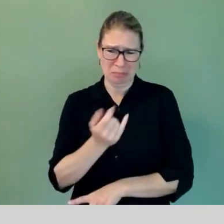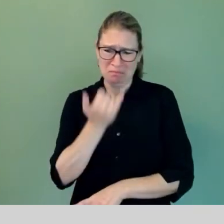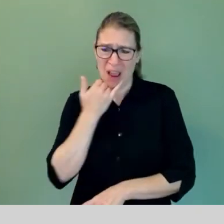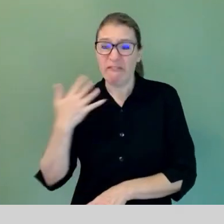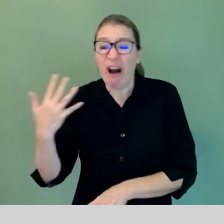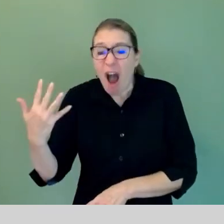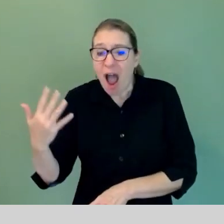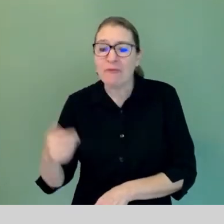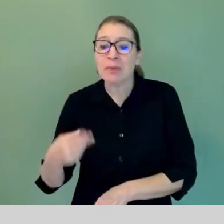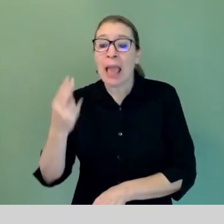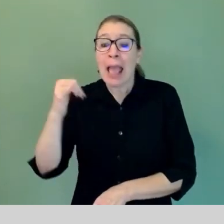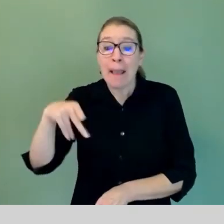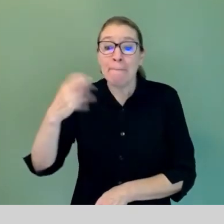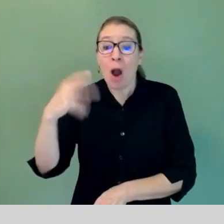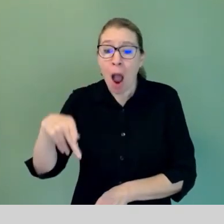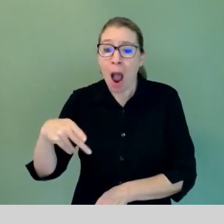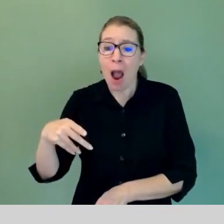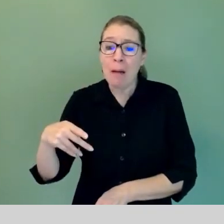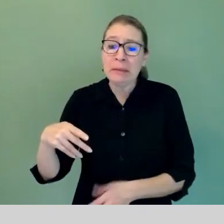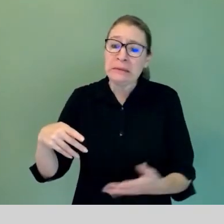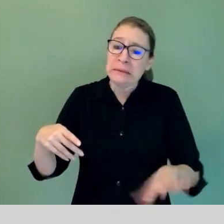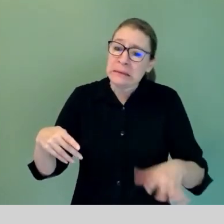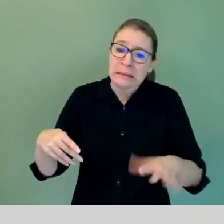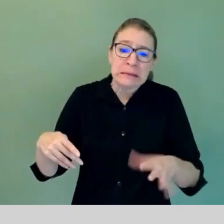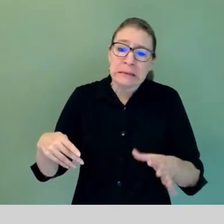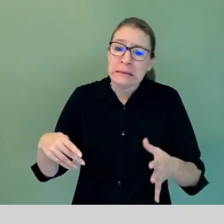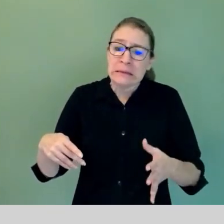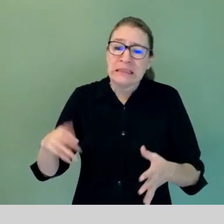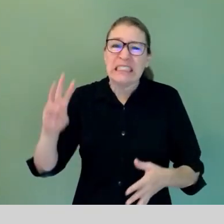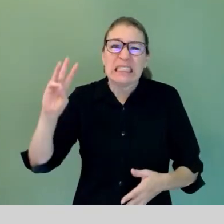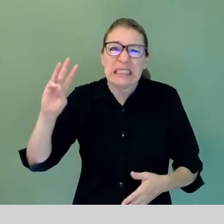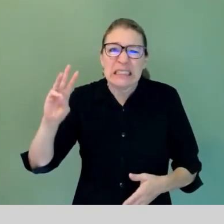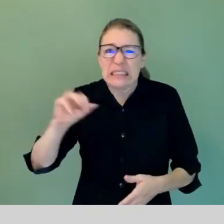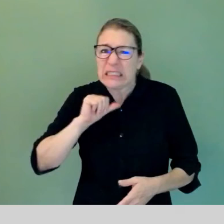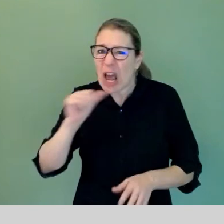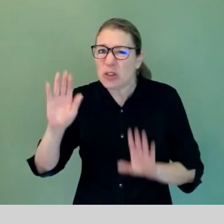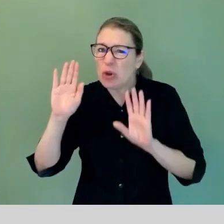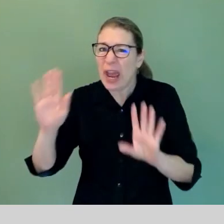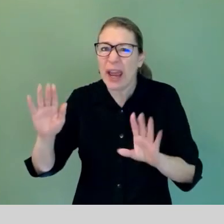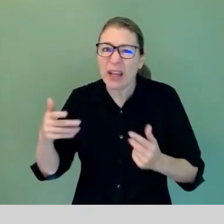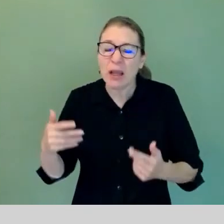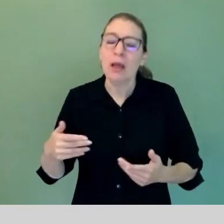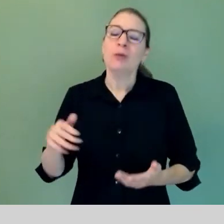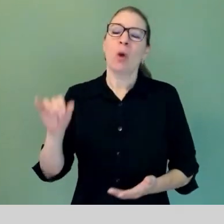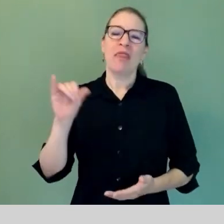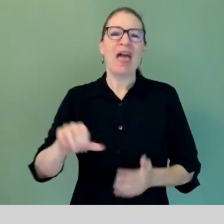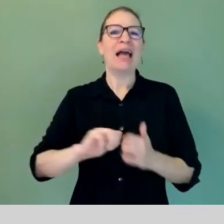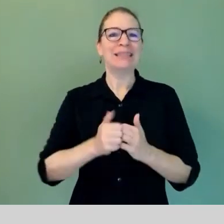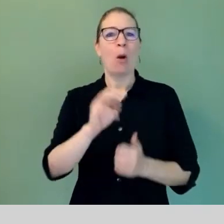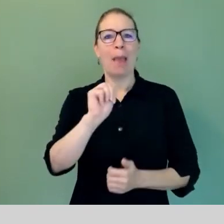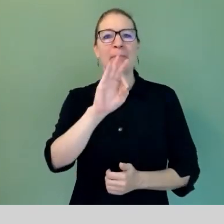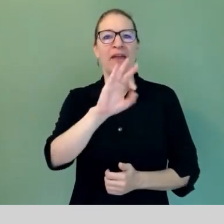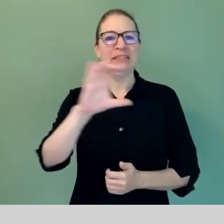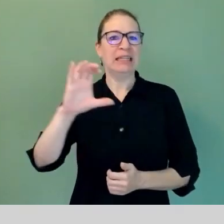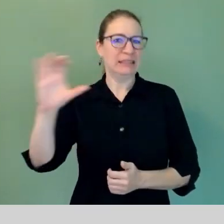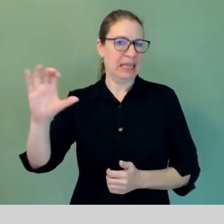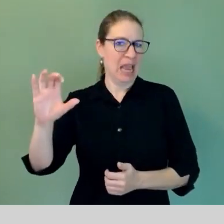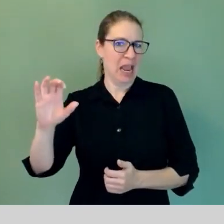Hip-hop, you know, really have really less correctly classifications in the desk dataset. So this is how the MFCC's doing.